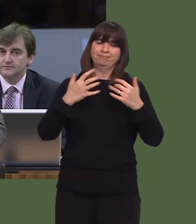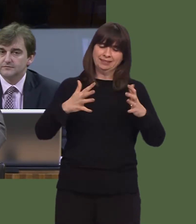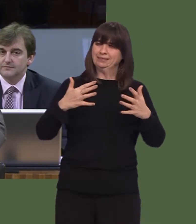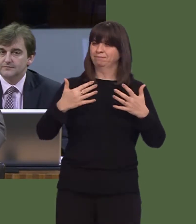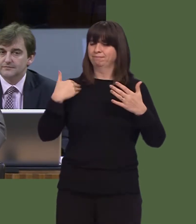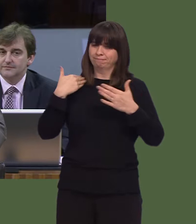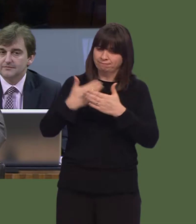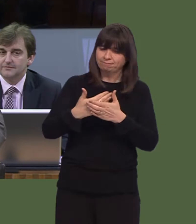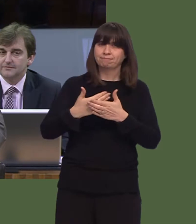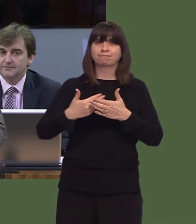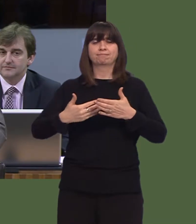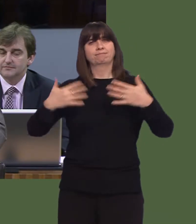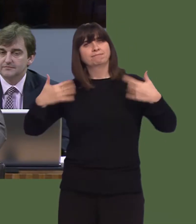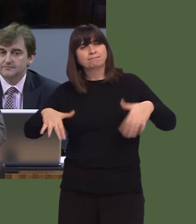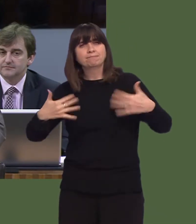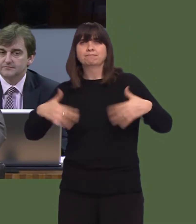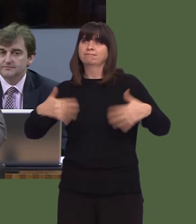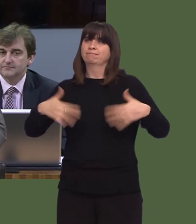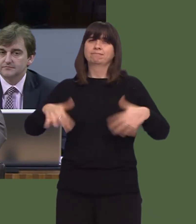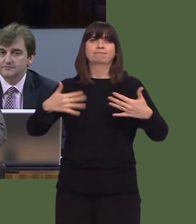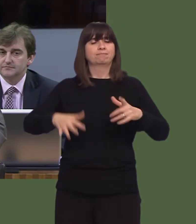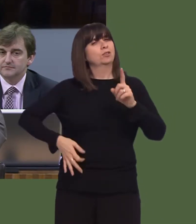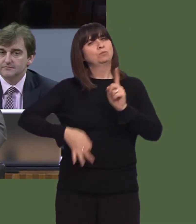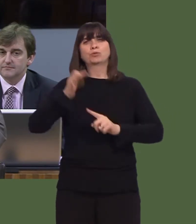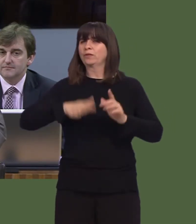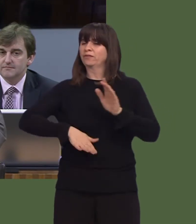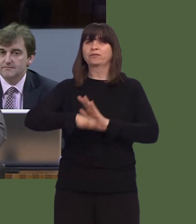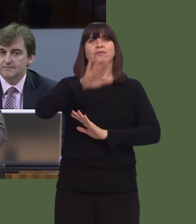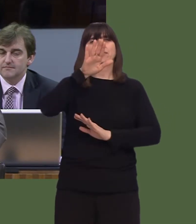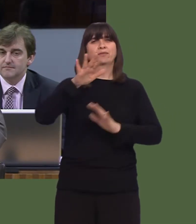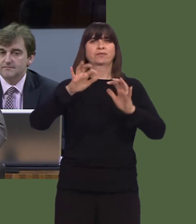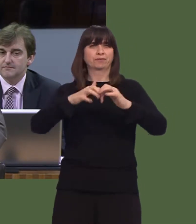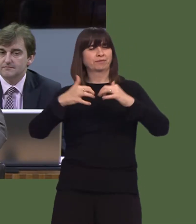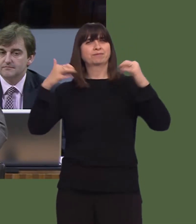here in Wales, and who also carried that charge into the second chamber and stood in their